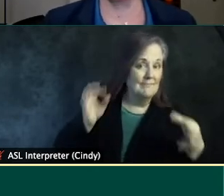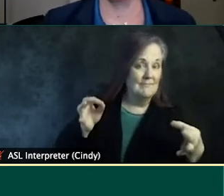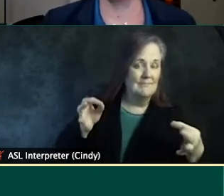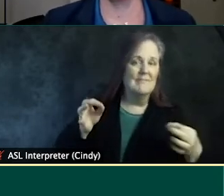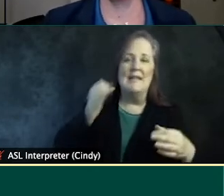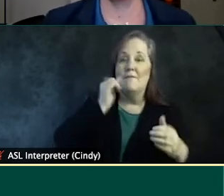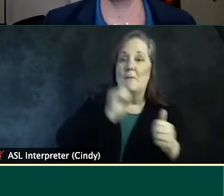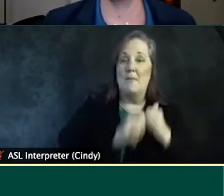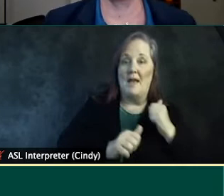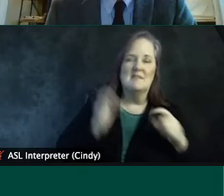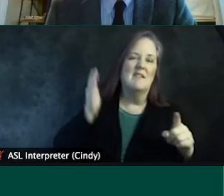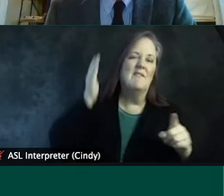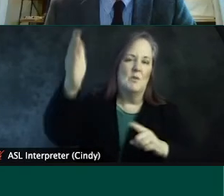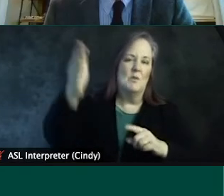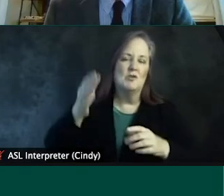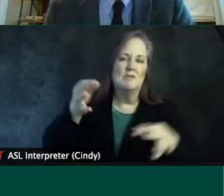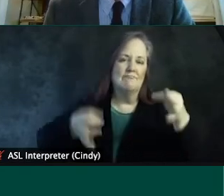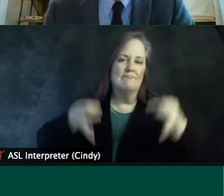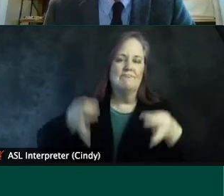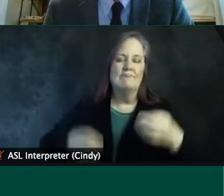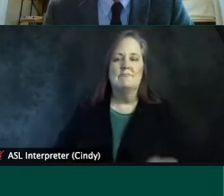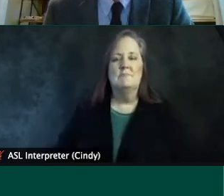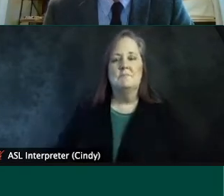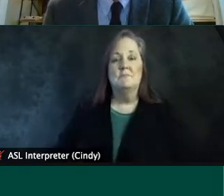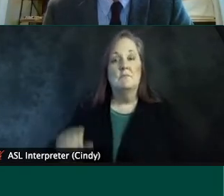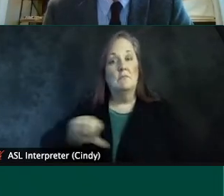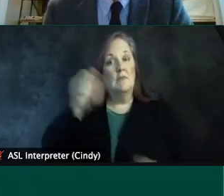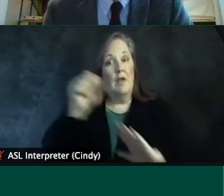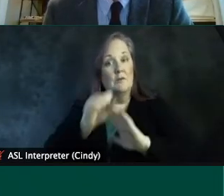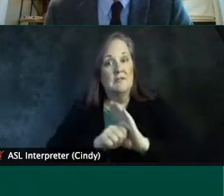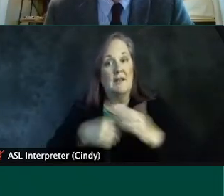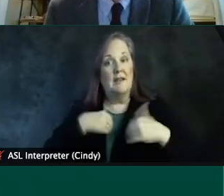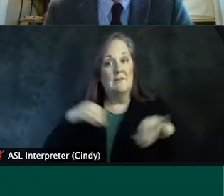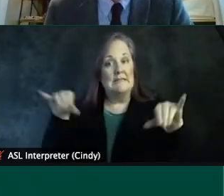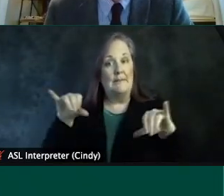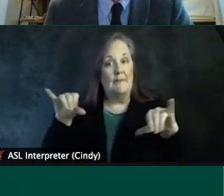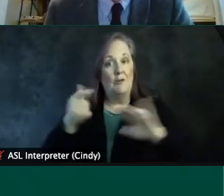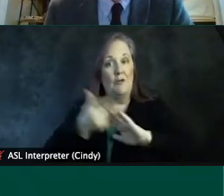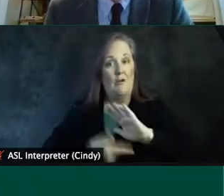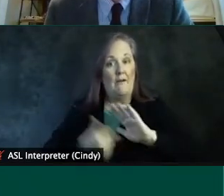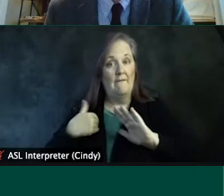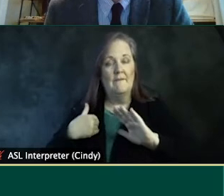It would not, no. Proposition 22 is specific to drivers that work